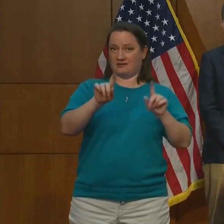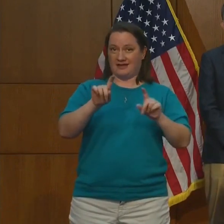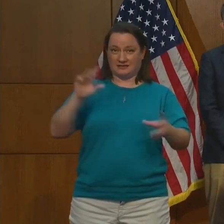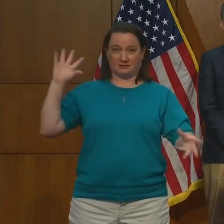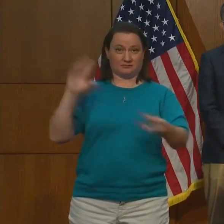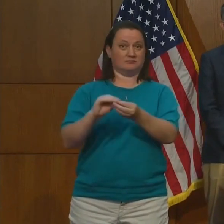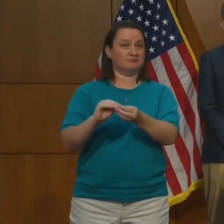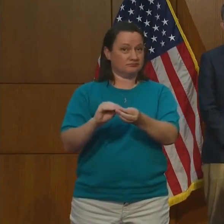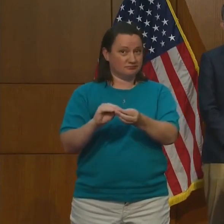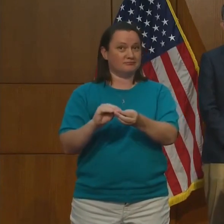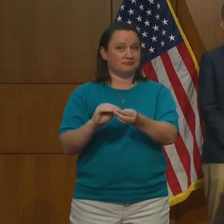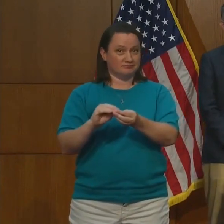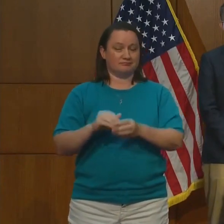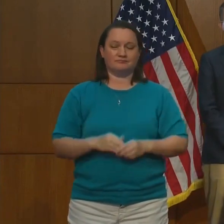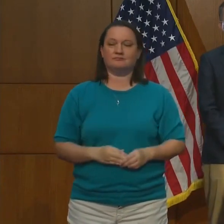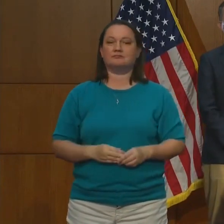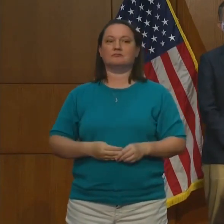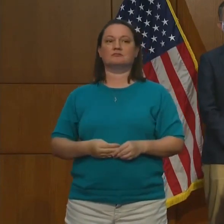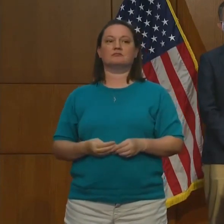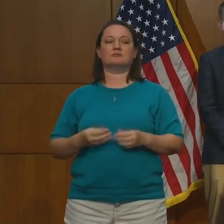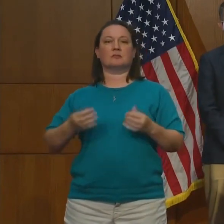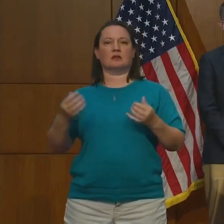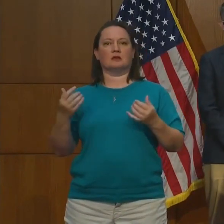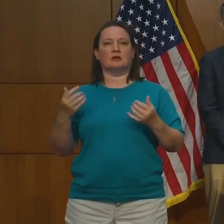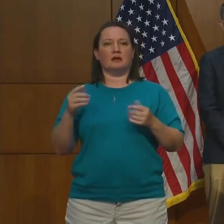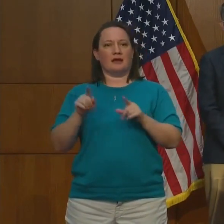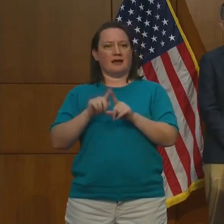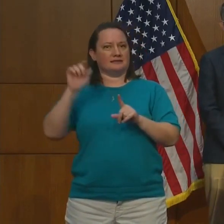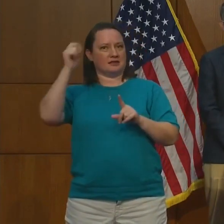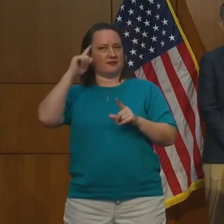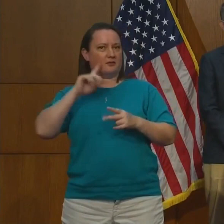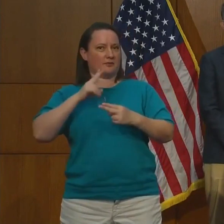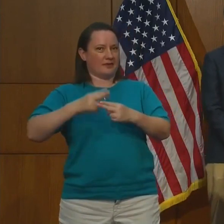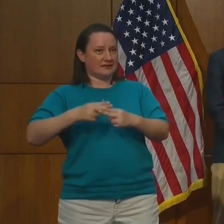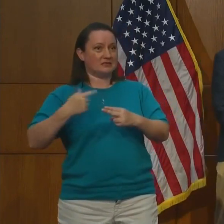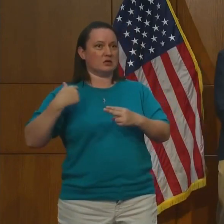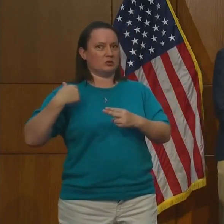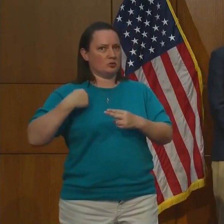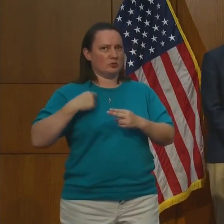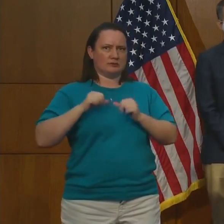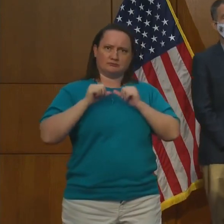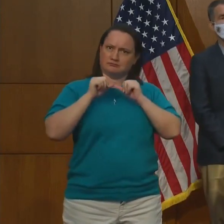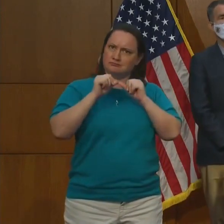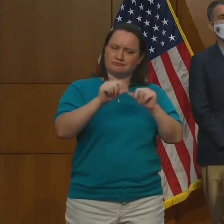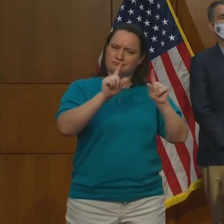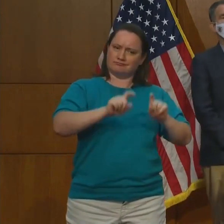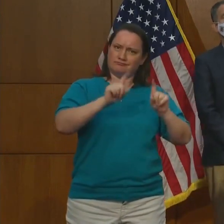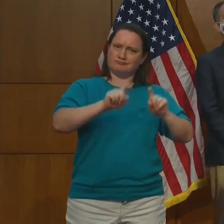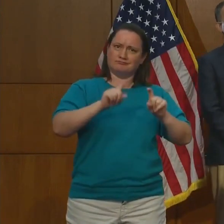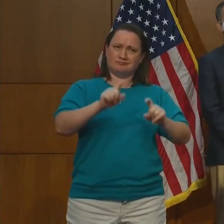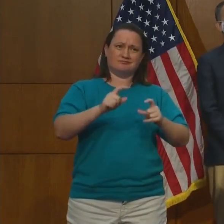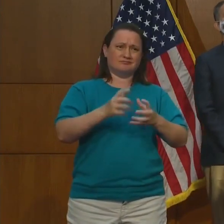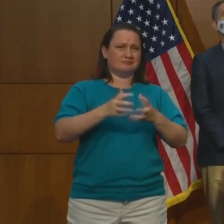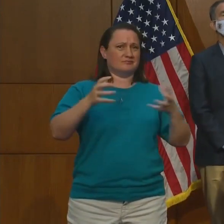OVER MILLION A MISREAD. A ONE MILLION 1-005-700-0900 AND